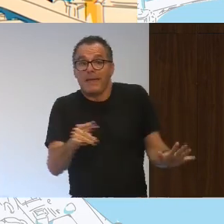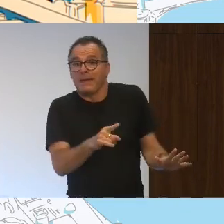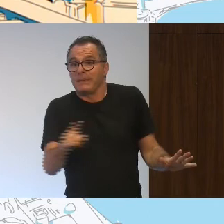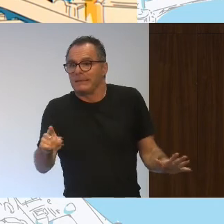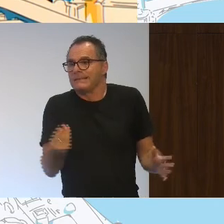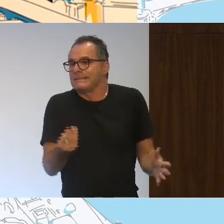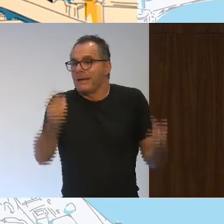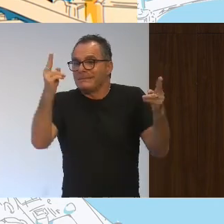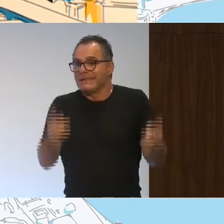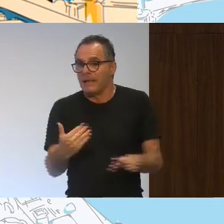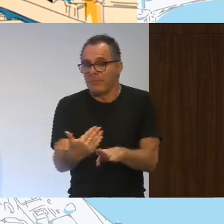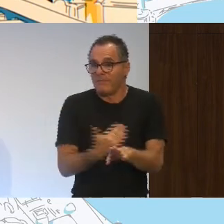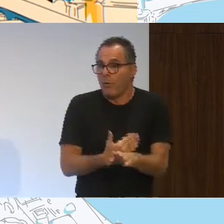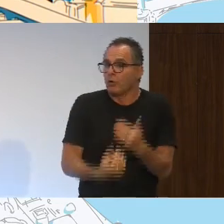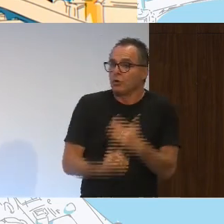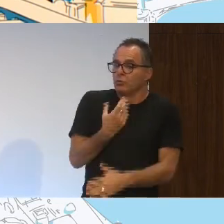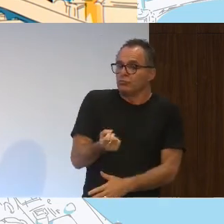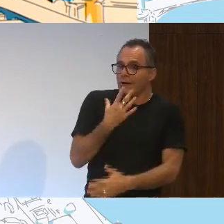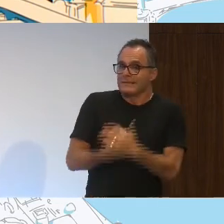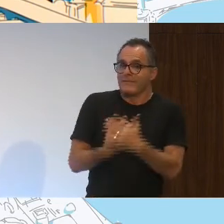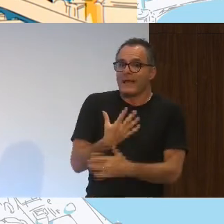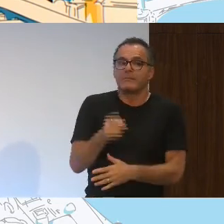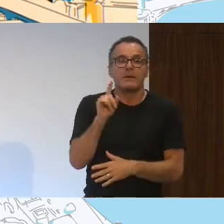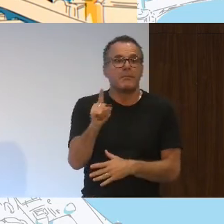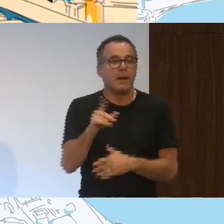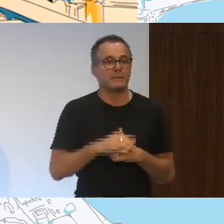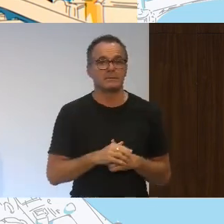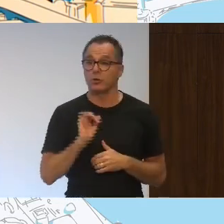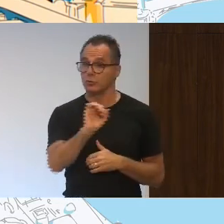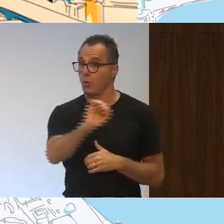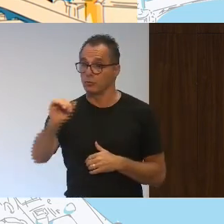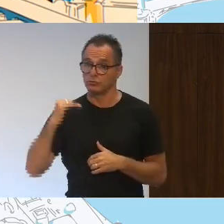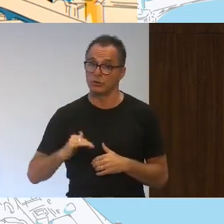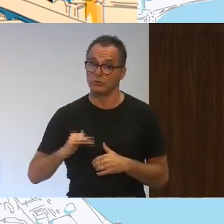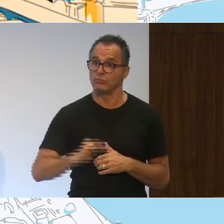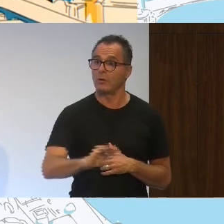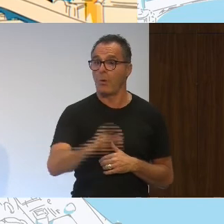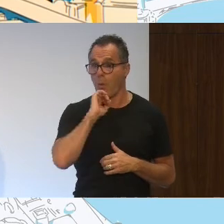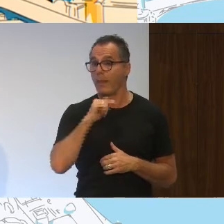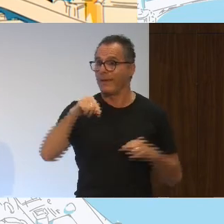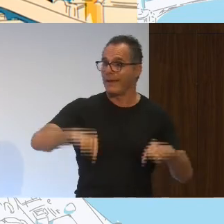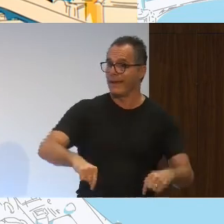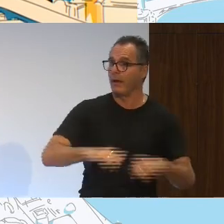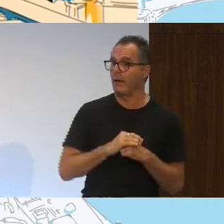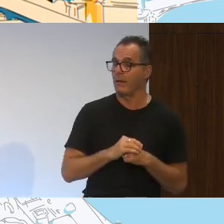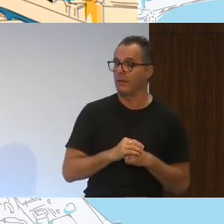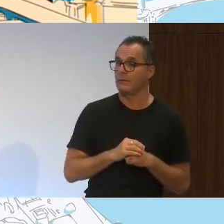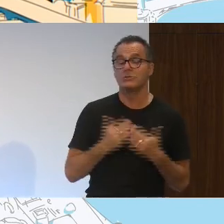But it is absolutely crystal clear that our children will be around when they're available and as long as weekly.